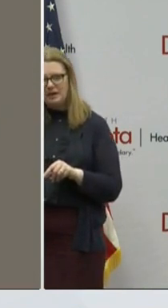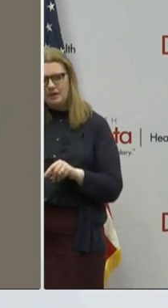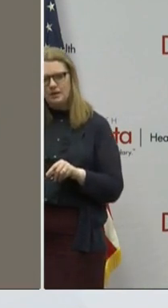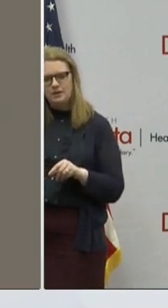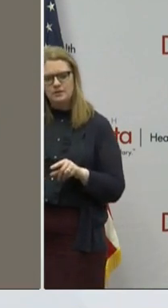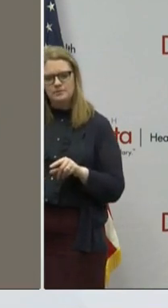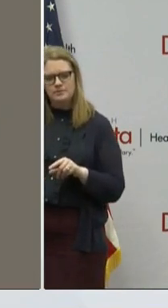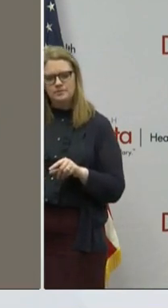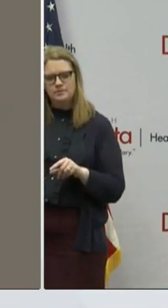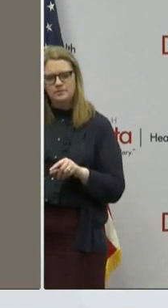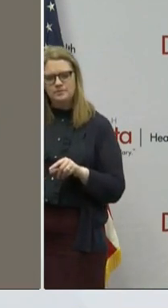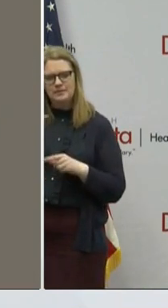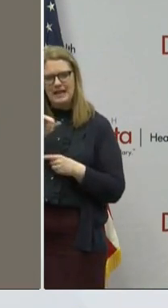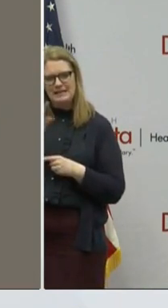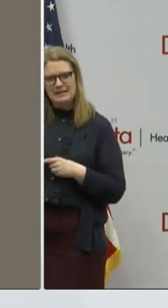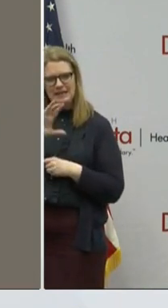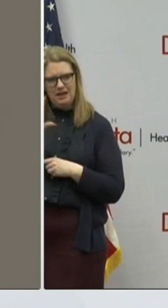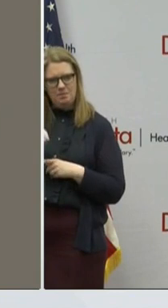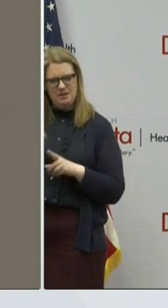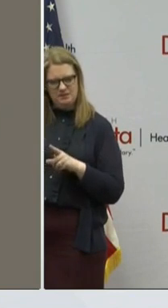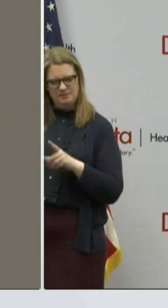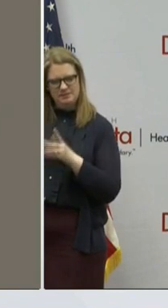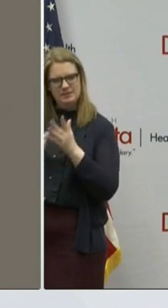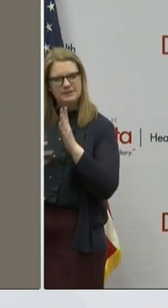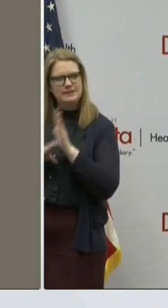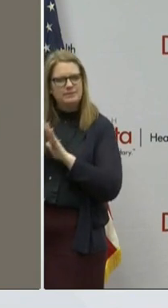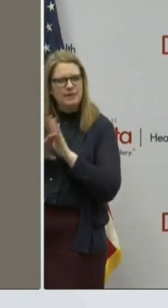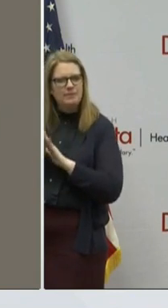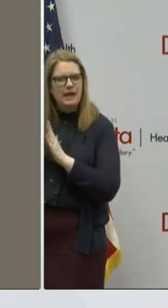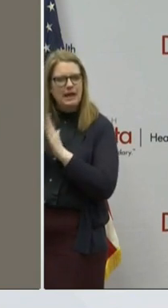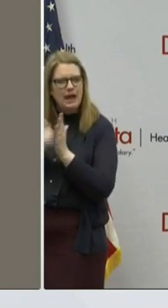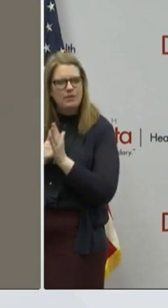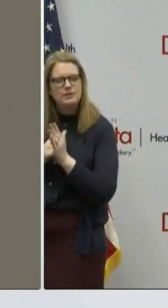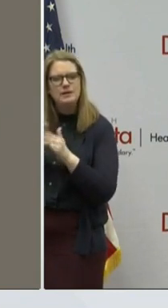TELECOM INDUSTRY AND PRESIDENT AND CEO OF NATIONAL SOLUTIONS